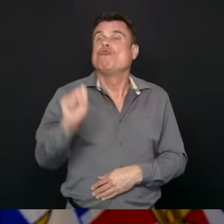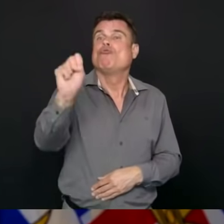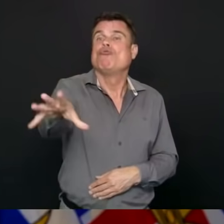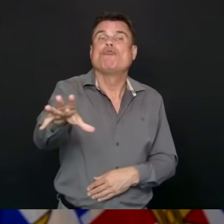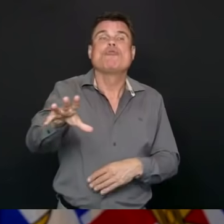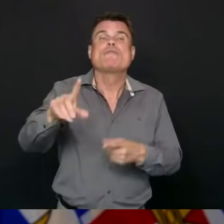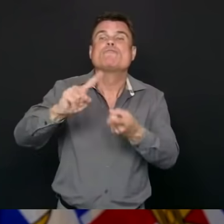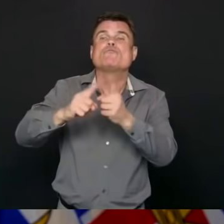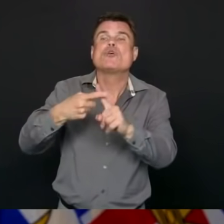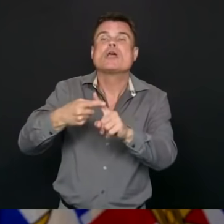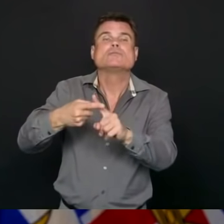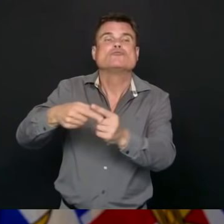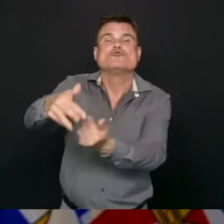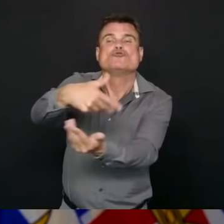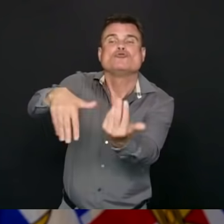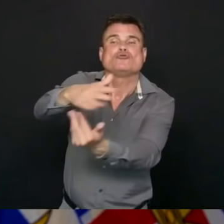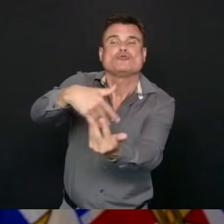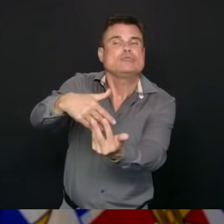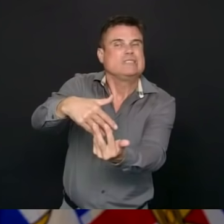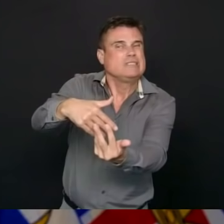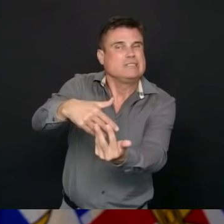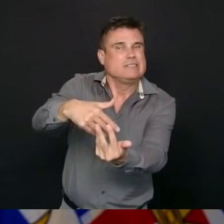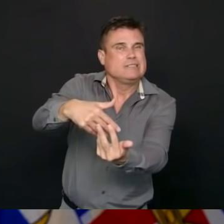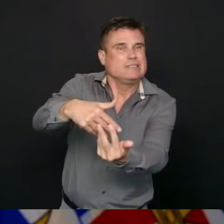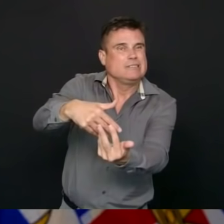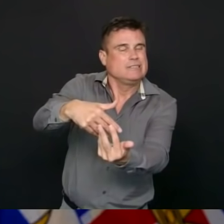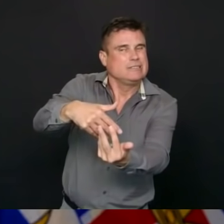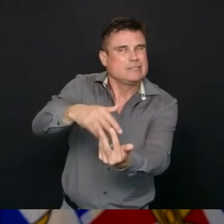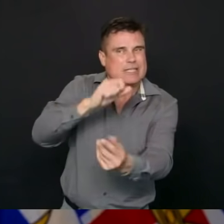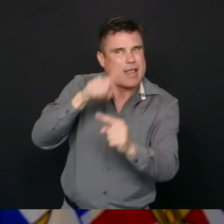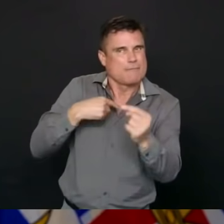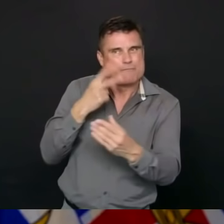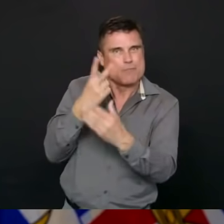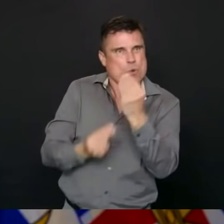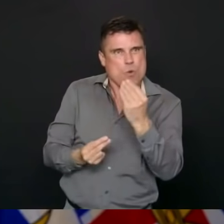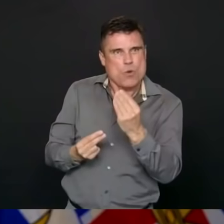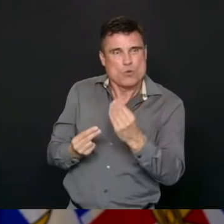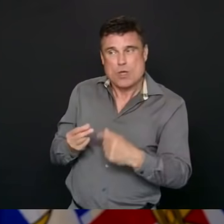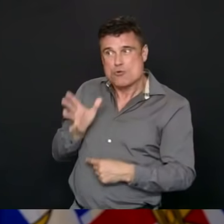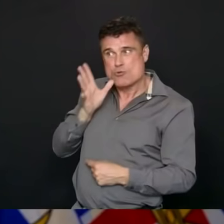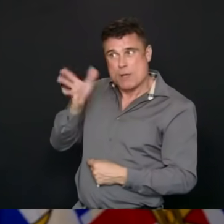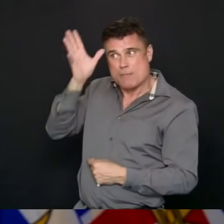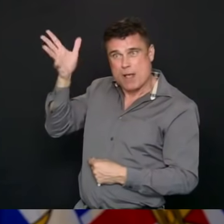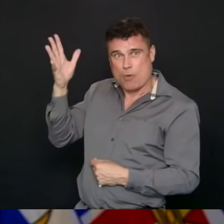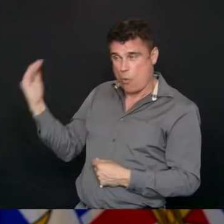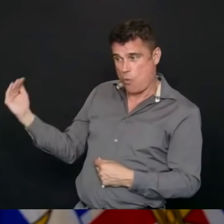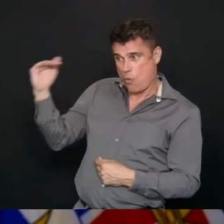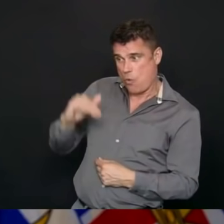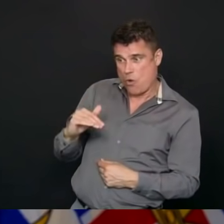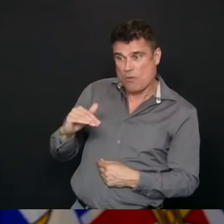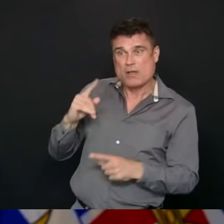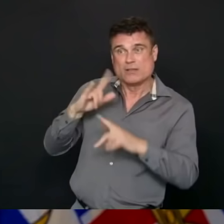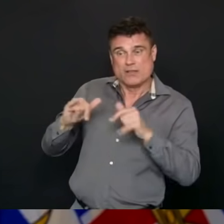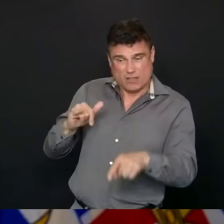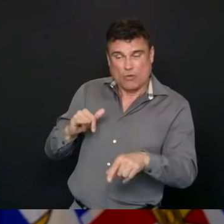expand. We all need social interaction but do it in a thoughtful way. Everybody circumstances are quite different.